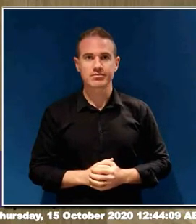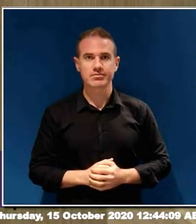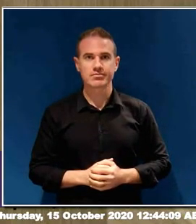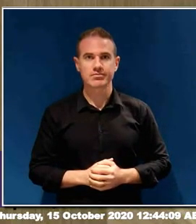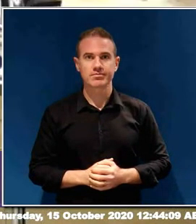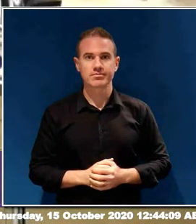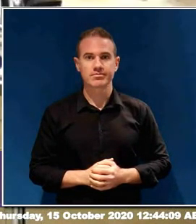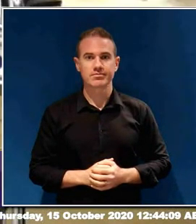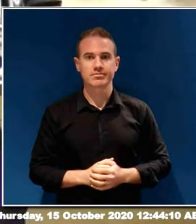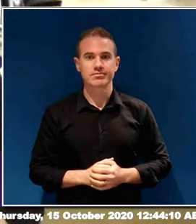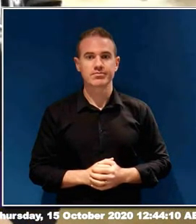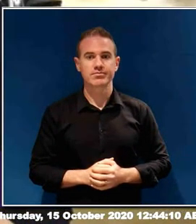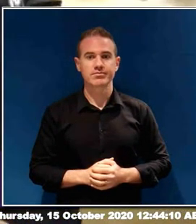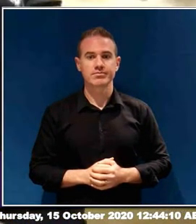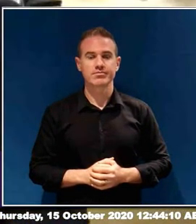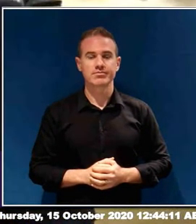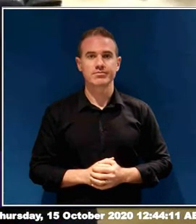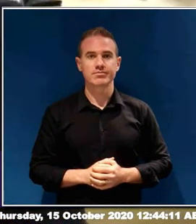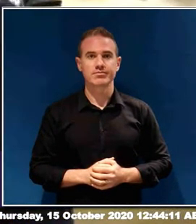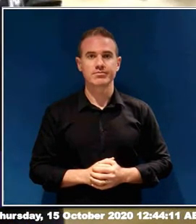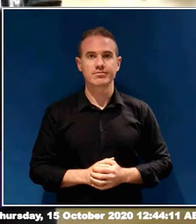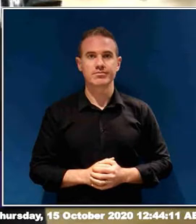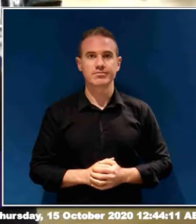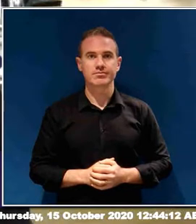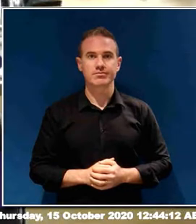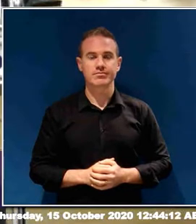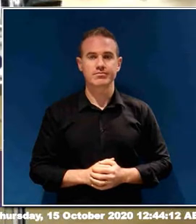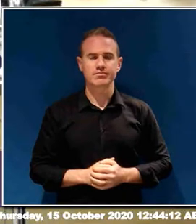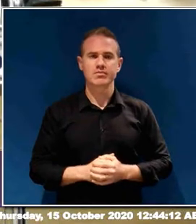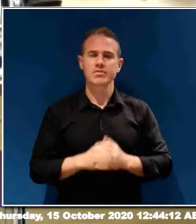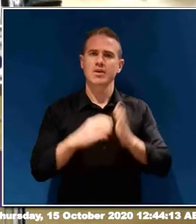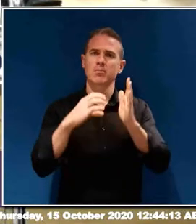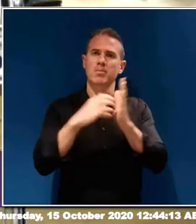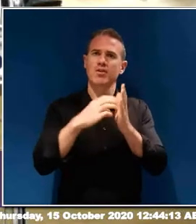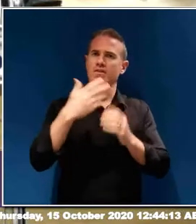And your statement reflects in paragraph 9 that despite you